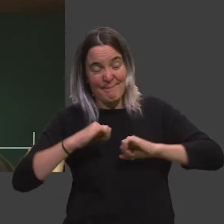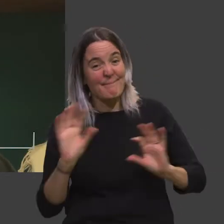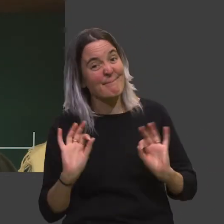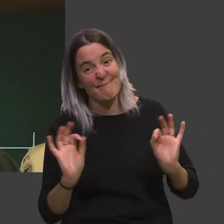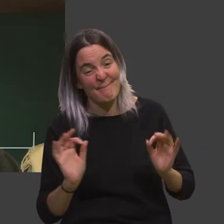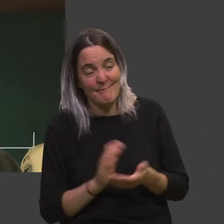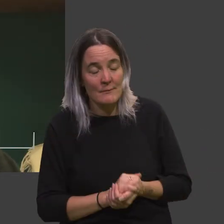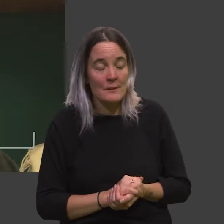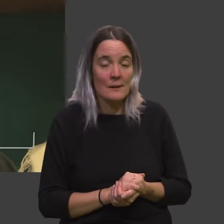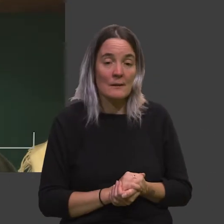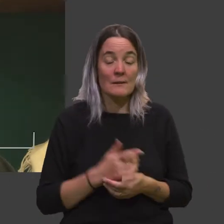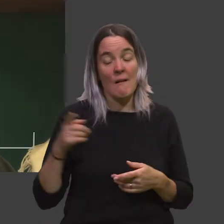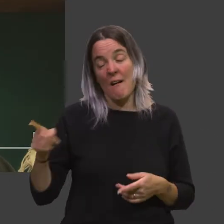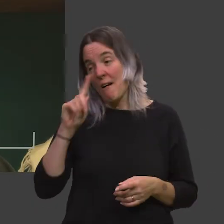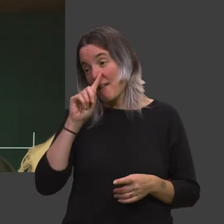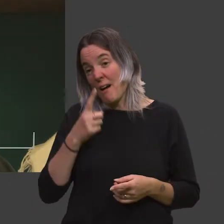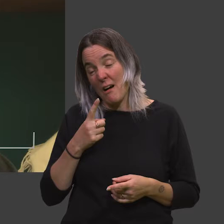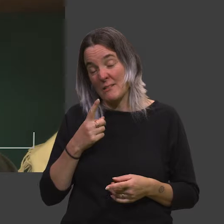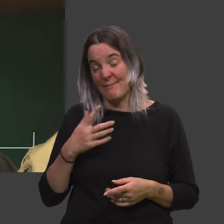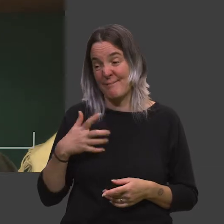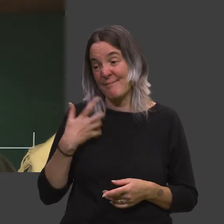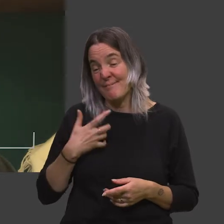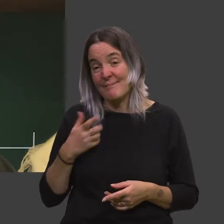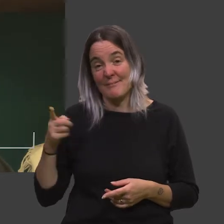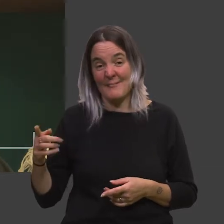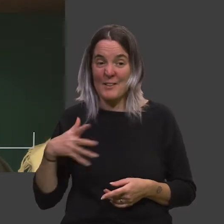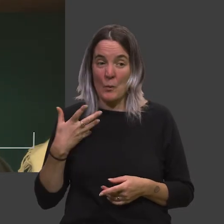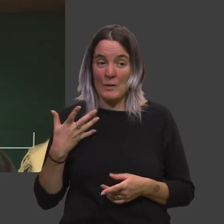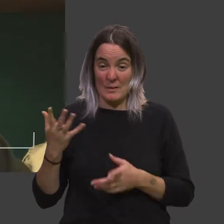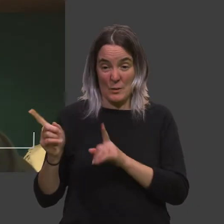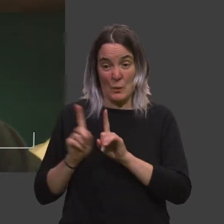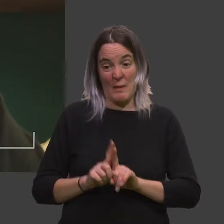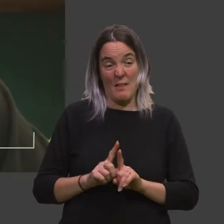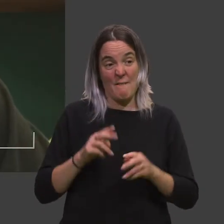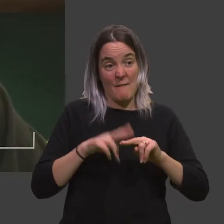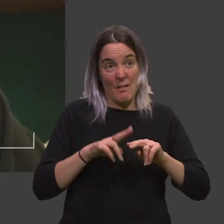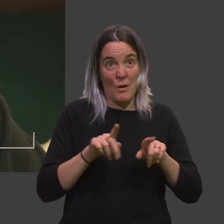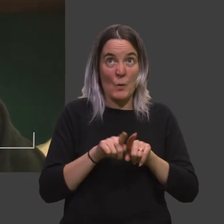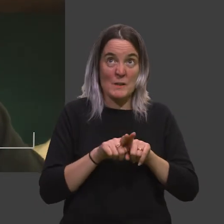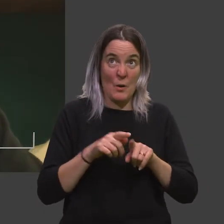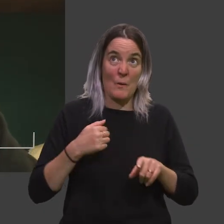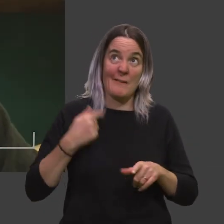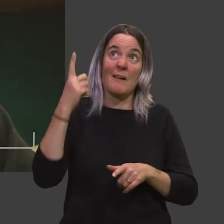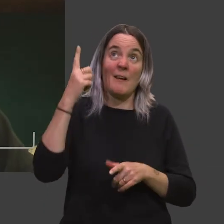And I don't blame her for not wanting to stay with her dad and umm... and the geeky lodger.